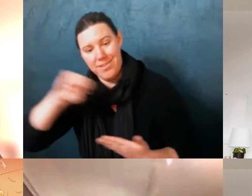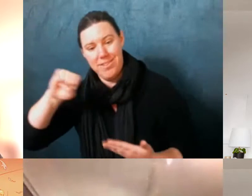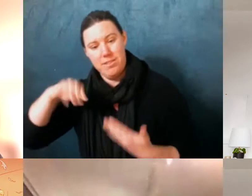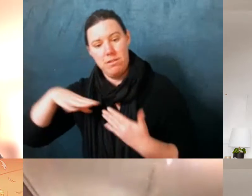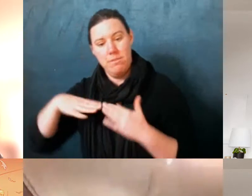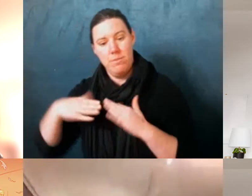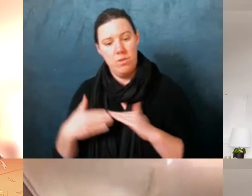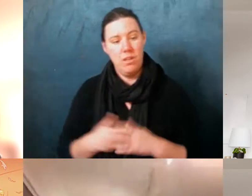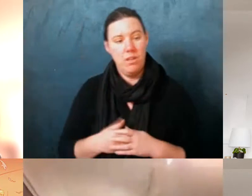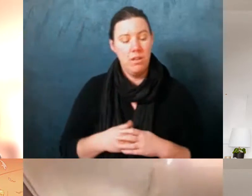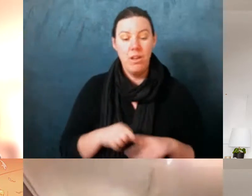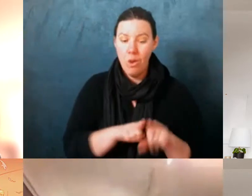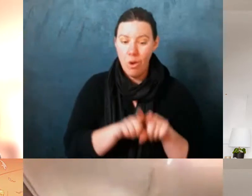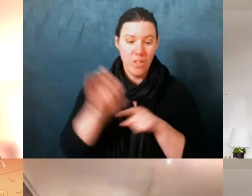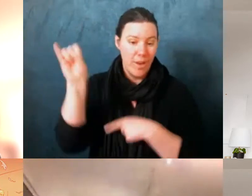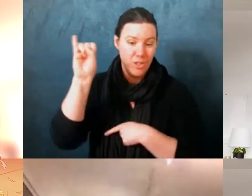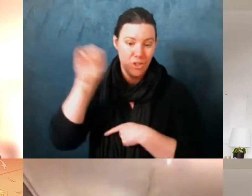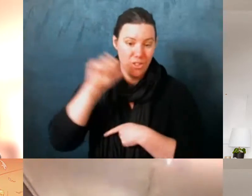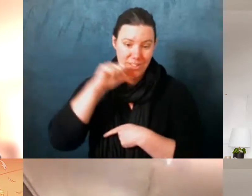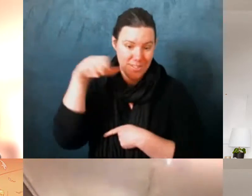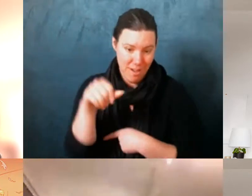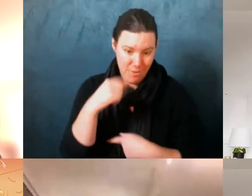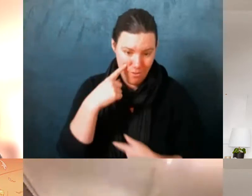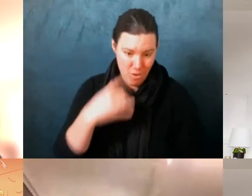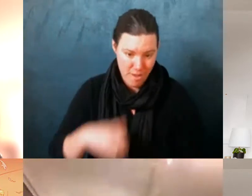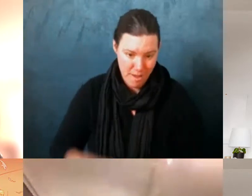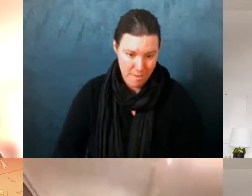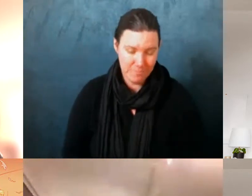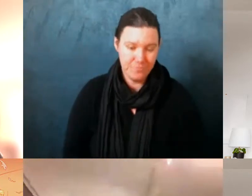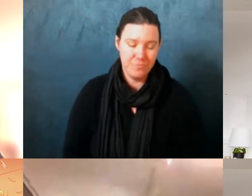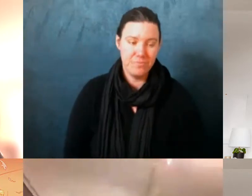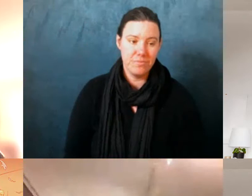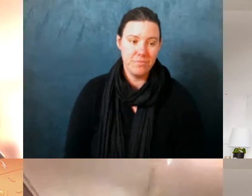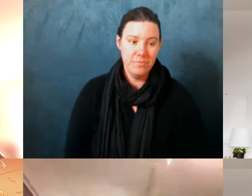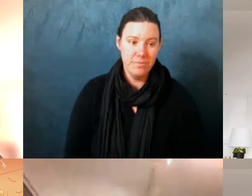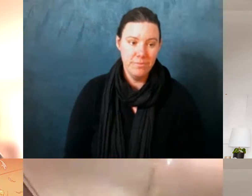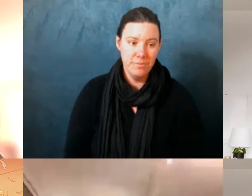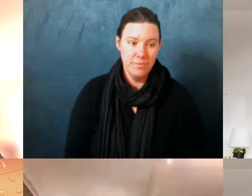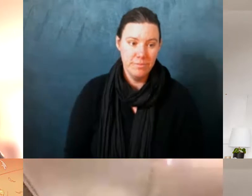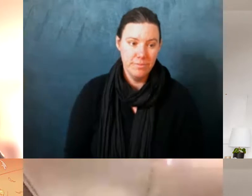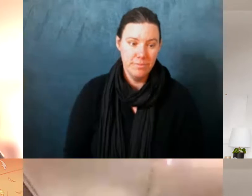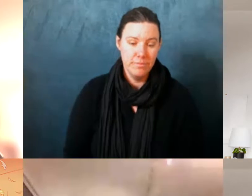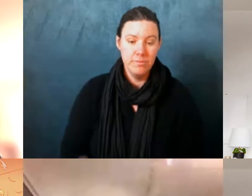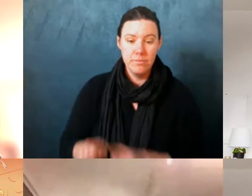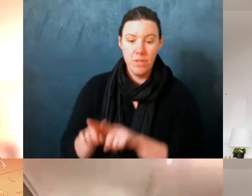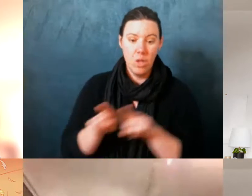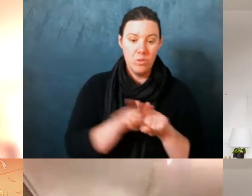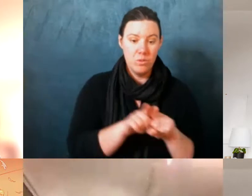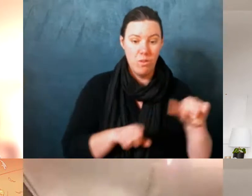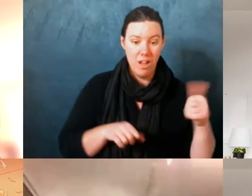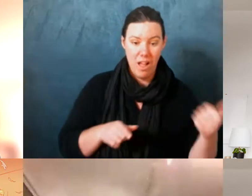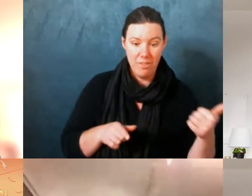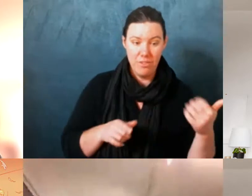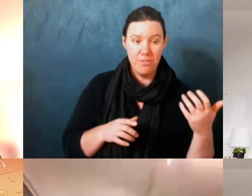The insurance is also not covered from them. Also, the other thing is lack of the mental health for the youth,